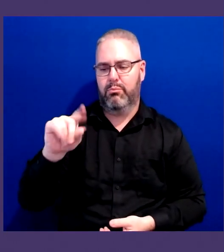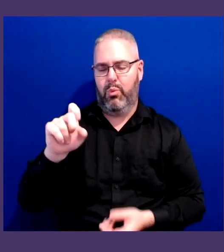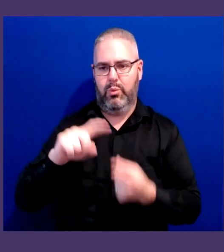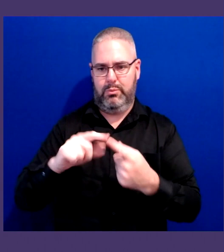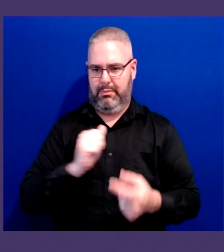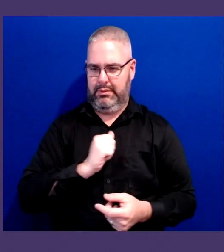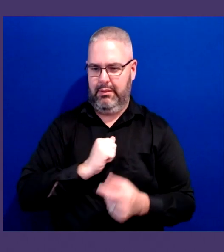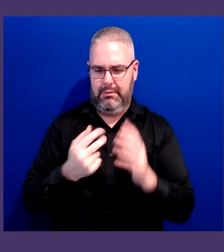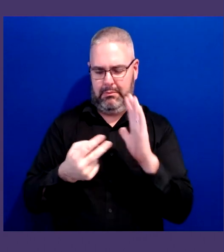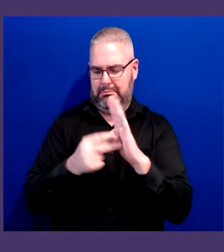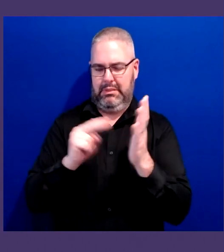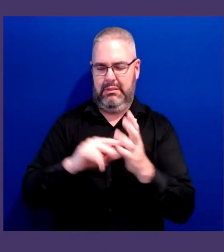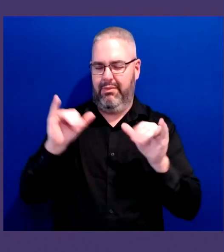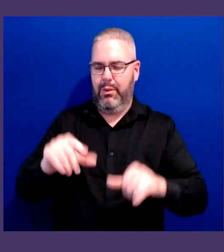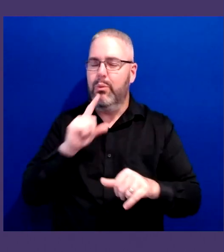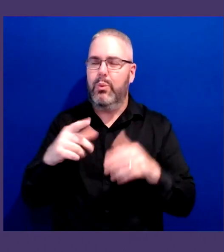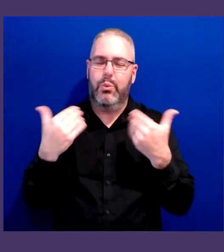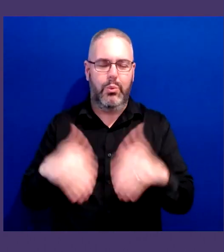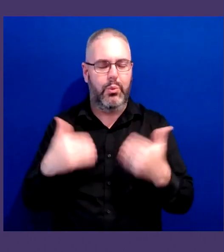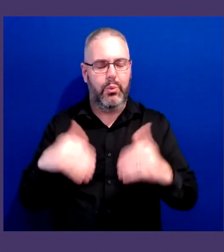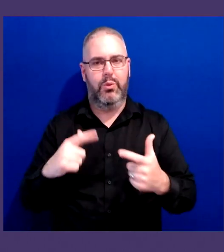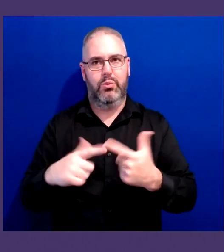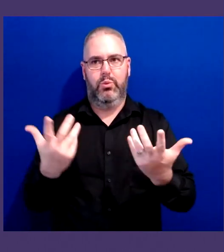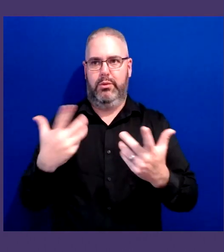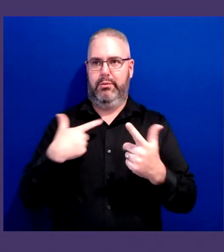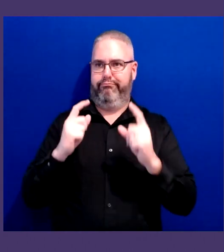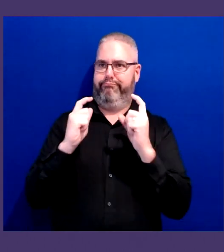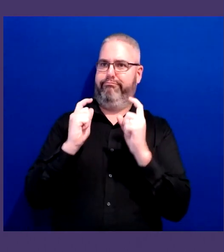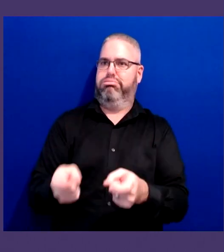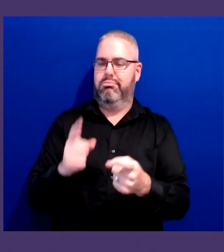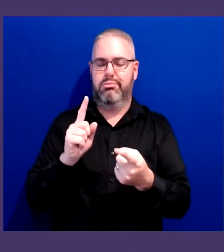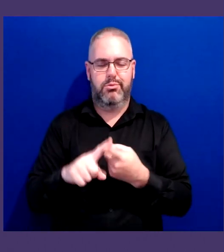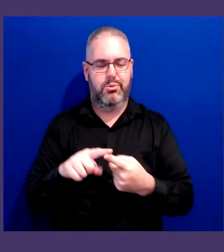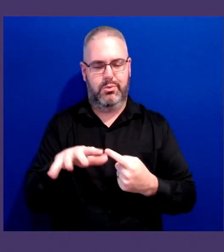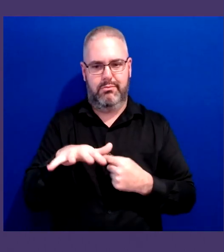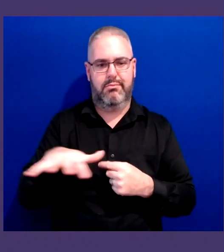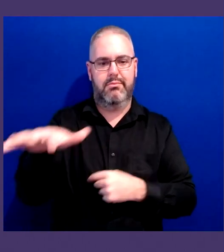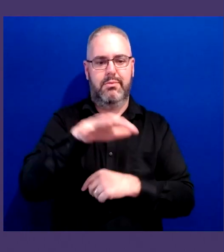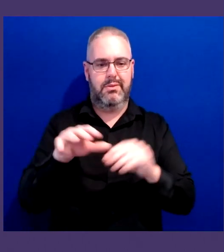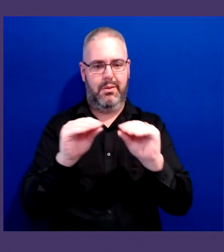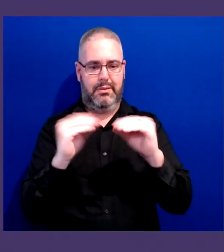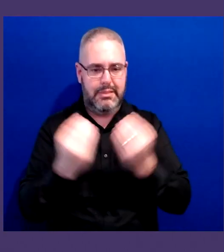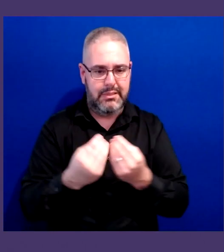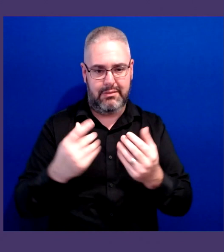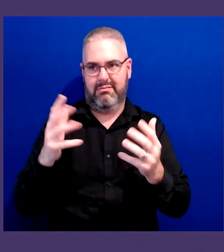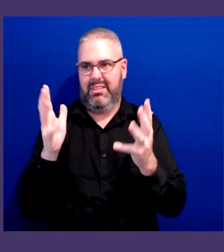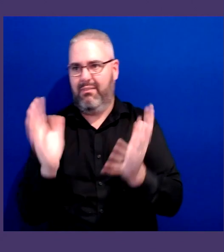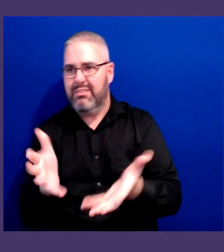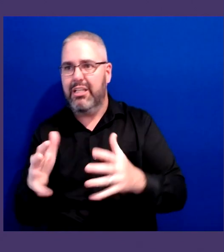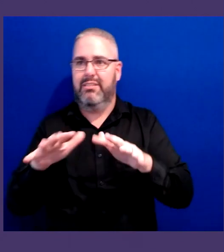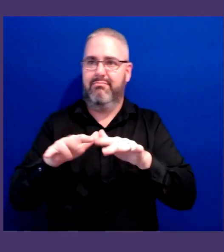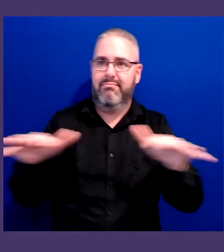so much to contribute to these kind of conversations in these movements. Jamie Dean: Yes. Stephanie Cadieux: I think it's